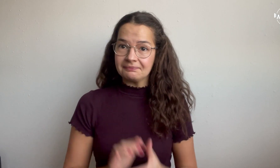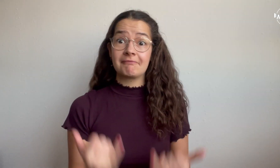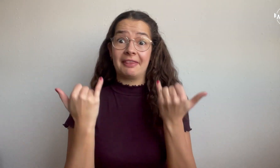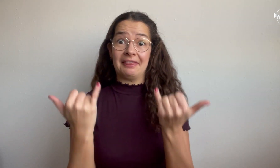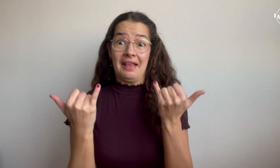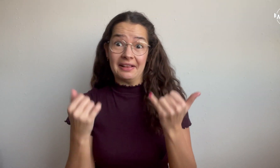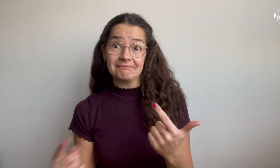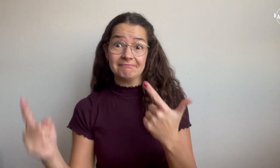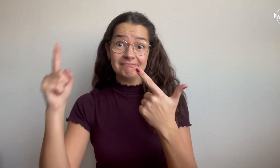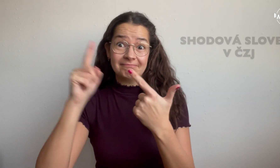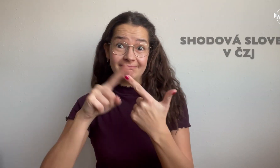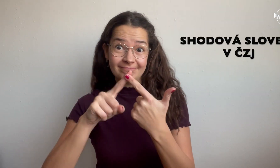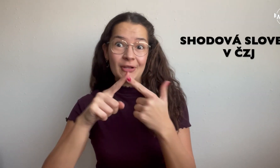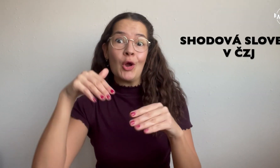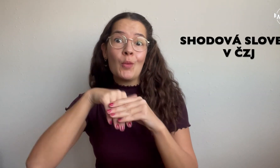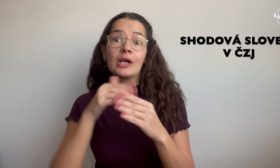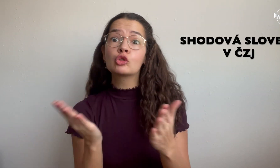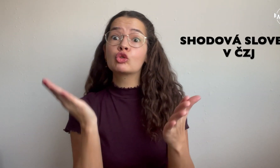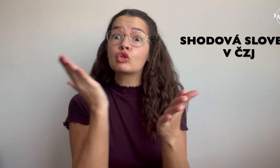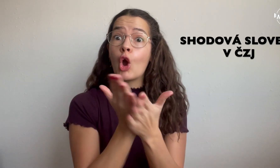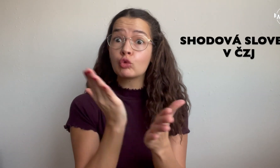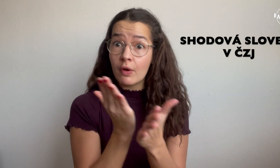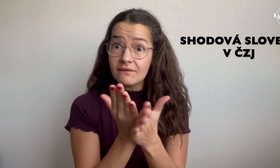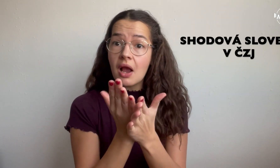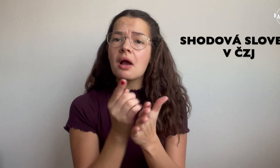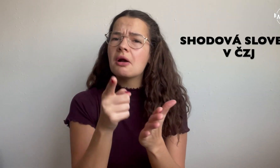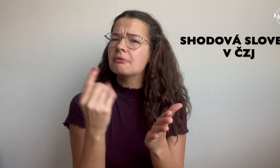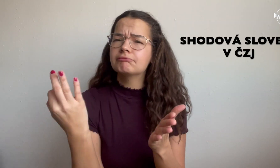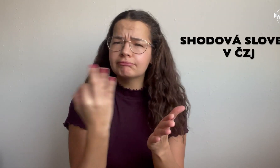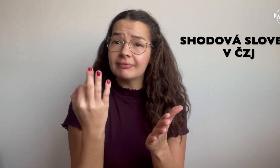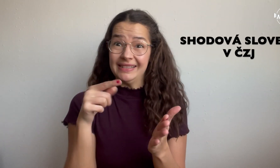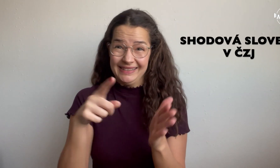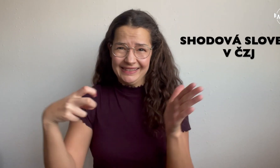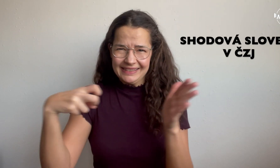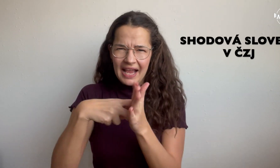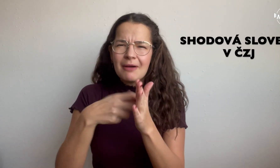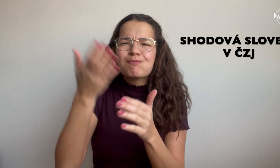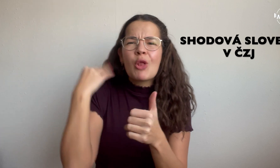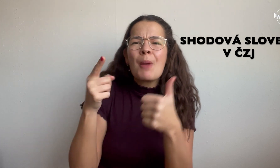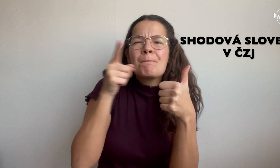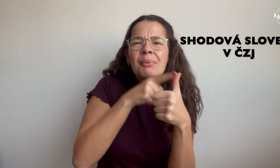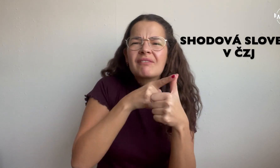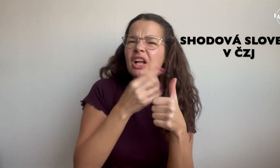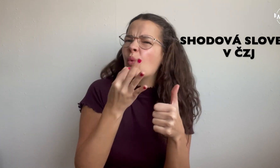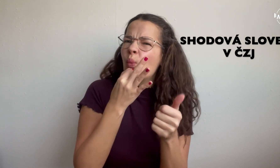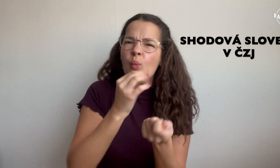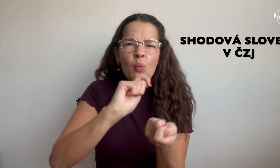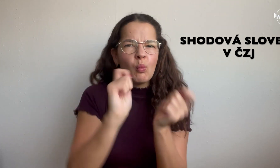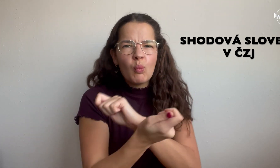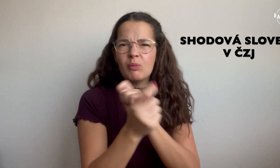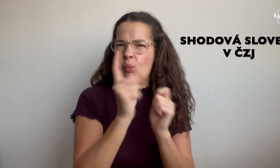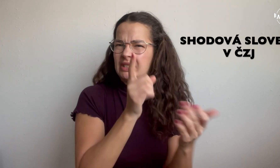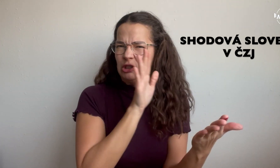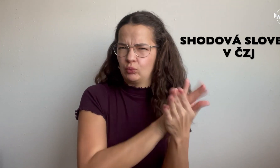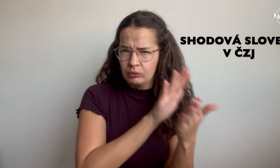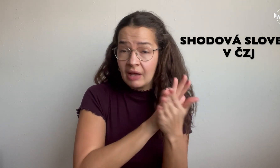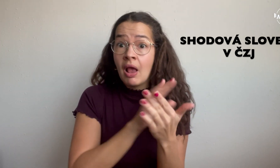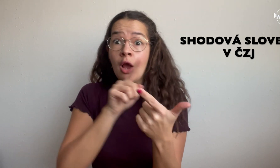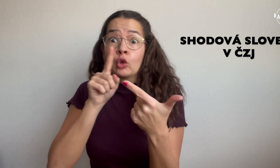The second category we will be discussing is concordant verbs. There is no change in the simple verbs, but when it comes to the concordant verbs,